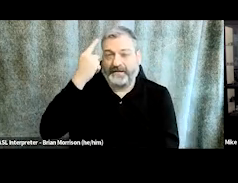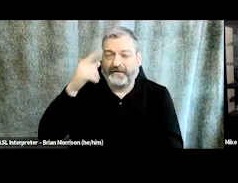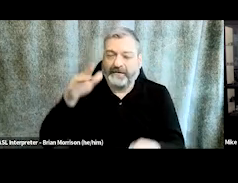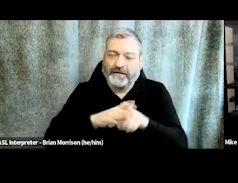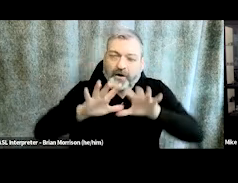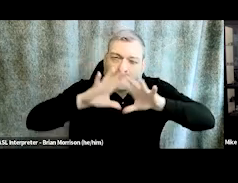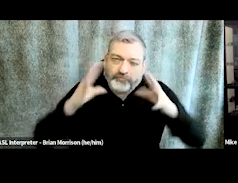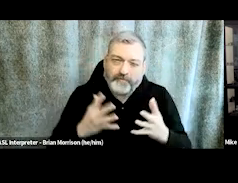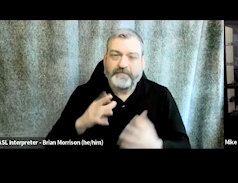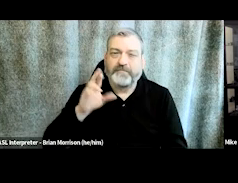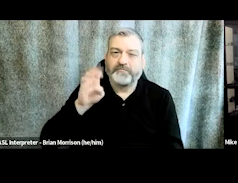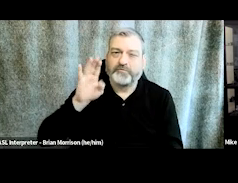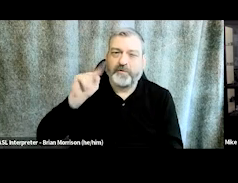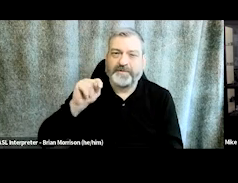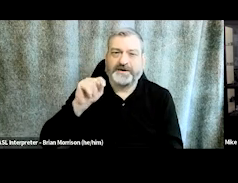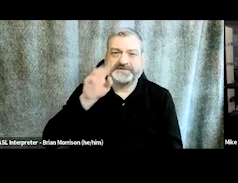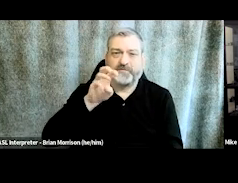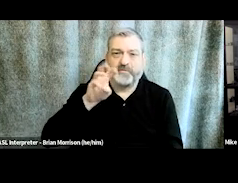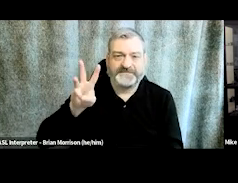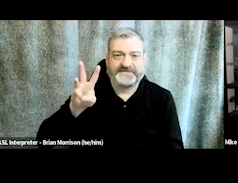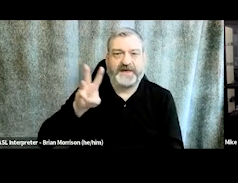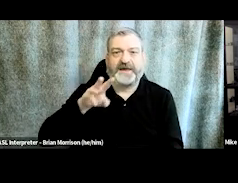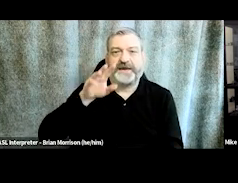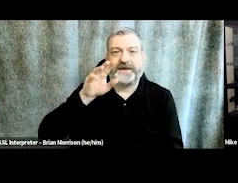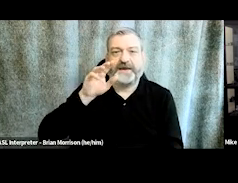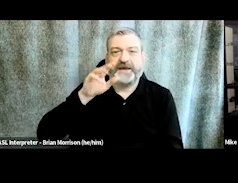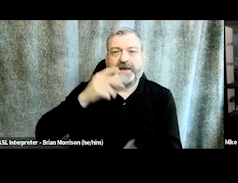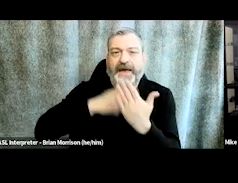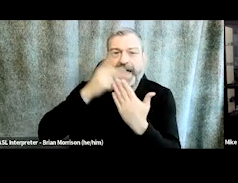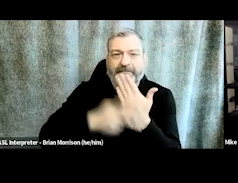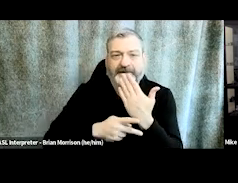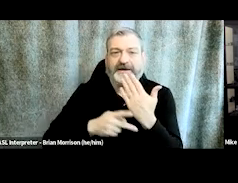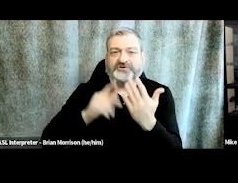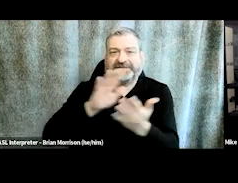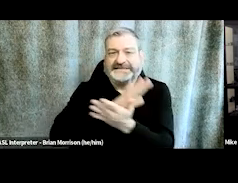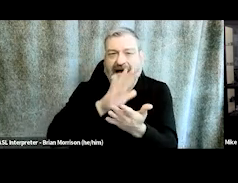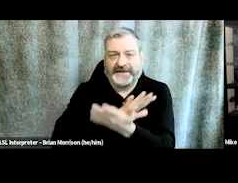document or asset that enables individuals with disabilities